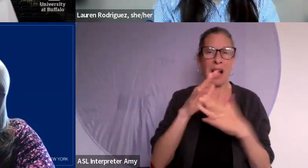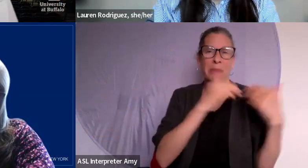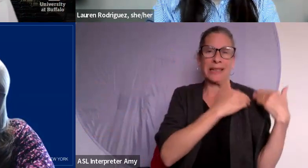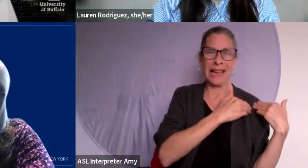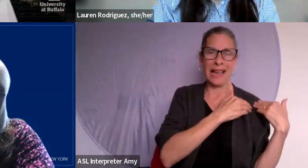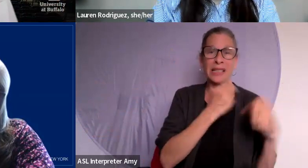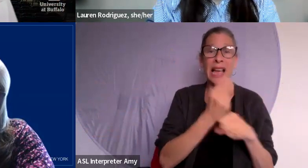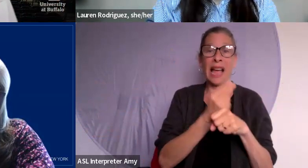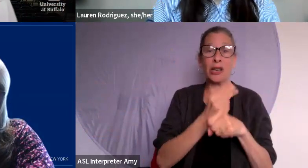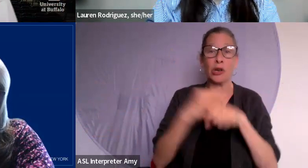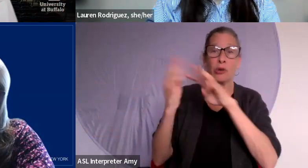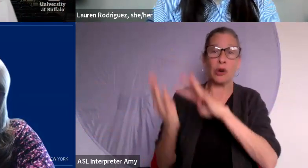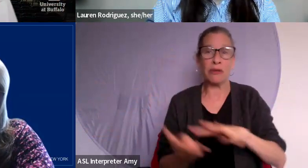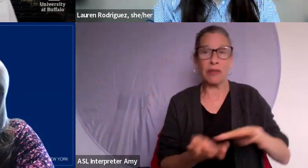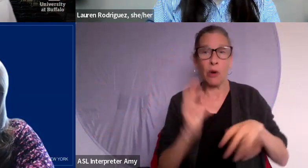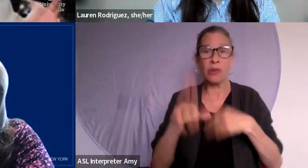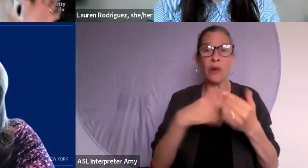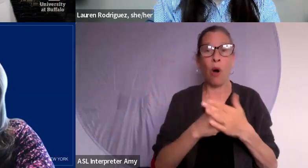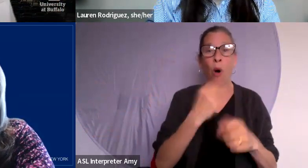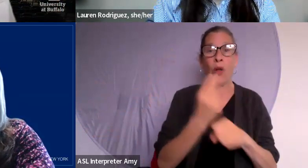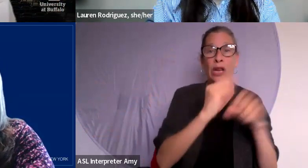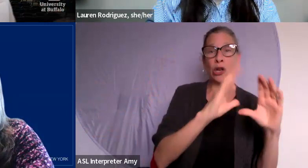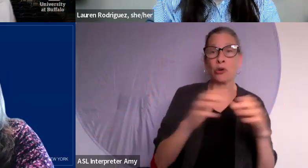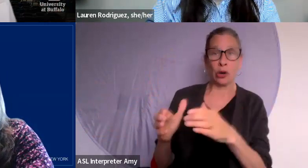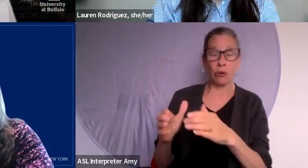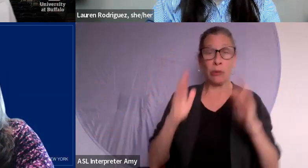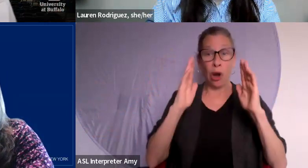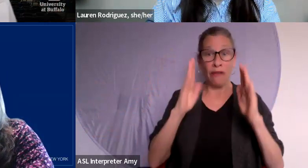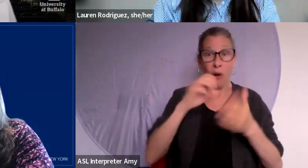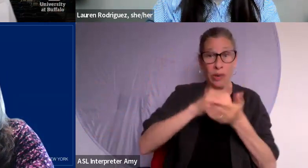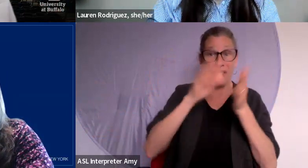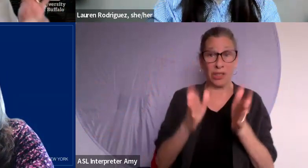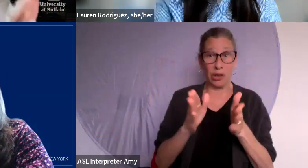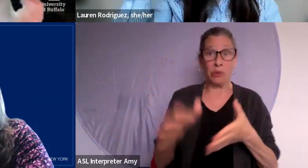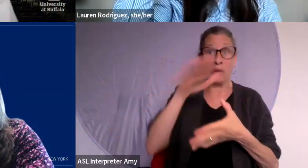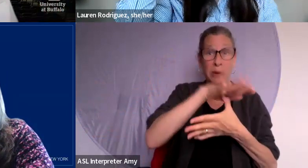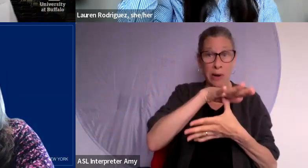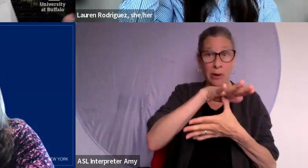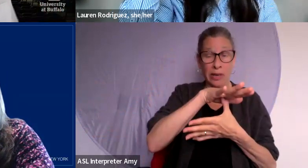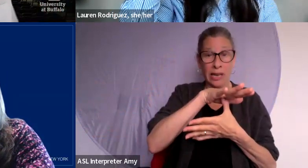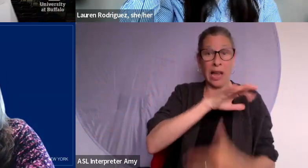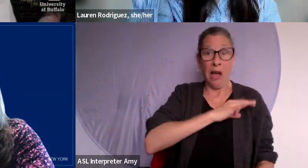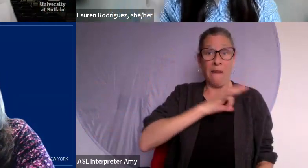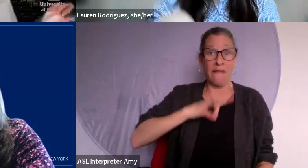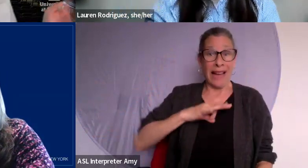flows for all of the user groups. You know, our focus is on students, primarily faculty as well. But we also want to